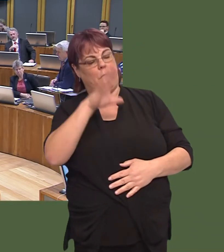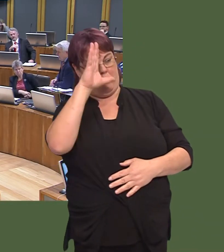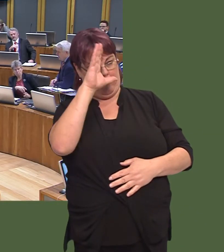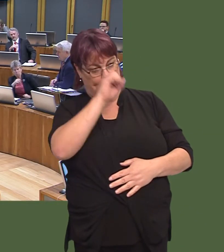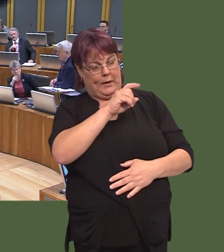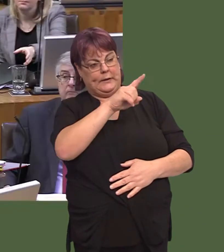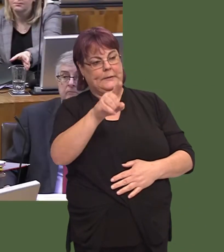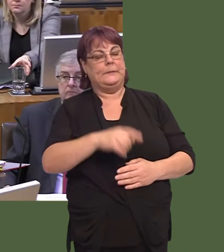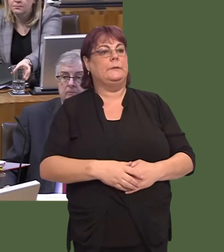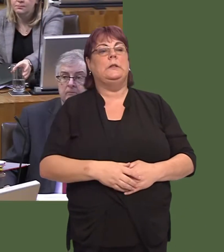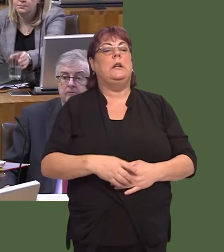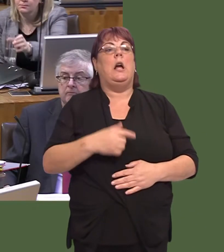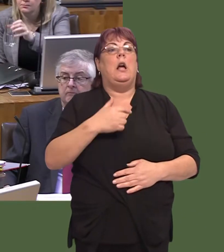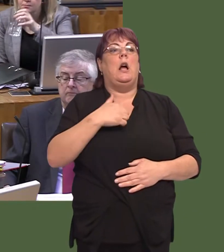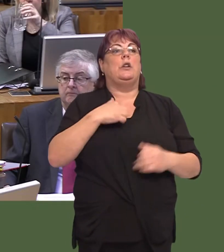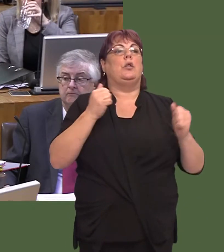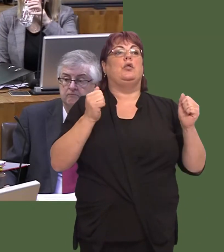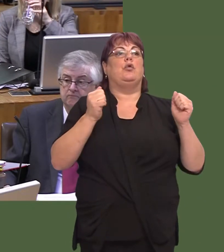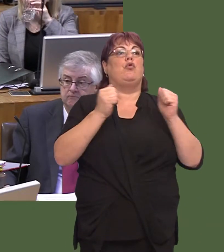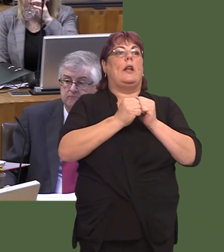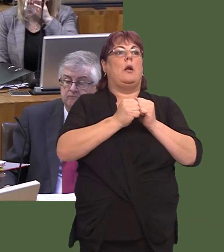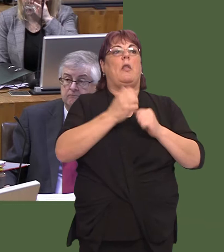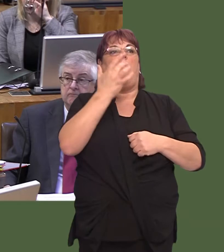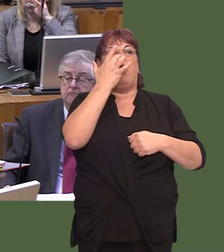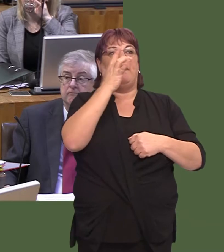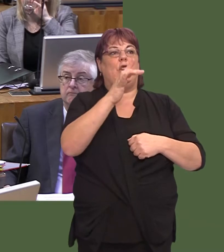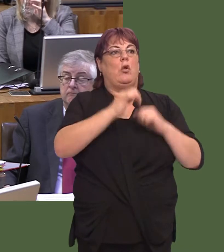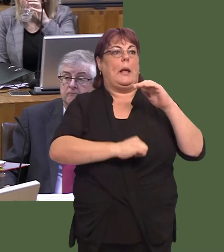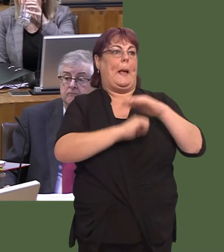First of all, I donít agree with an artificial cap. I donít see what sense that has.